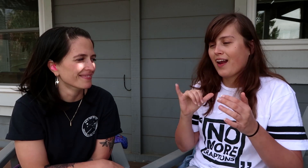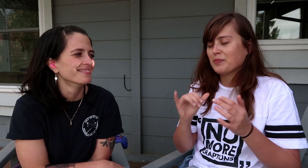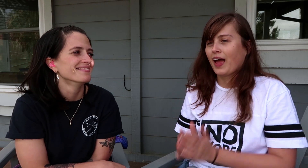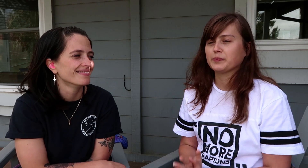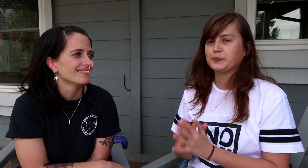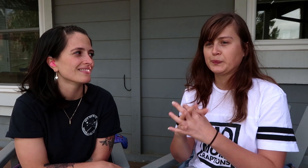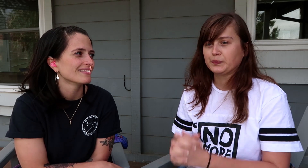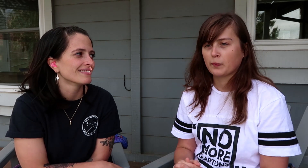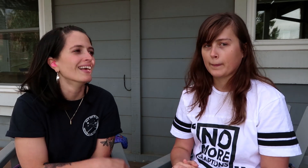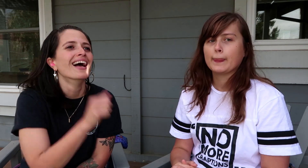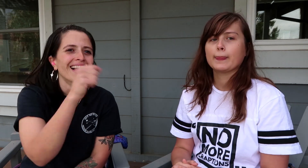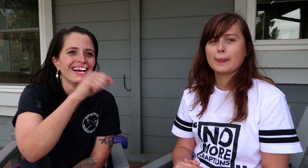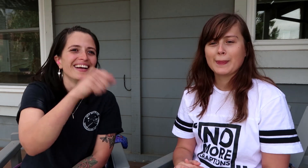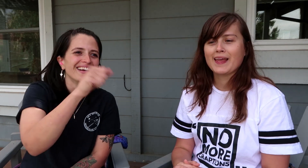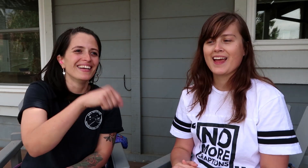And I can't do that so I'm just like...